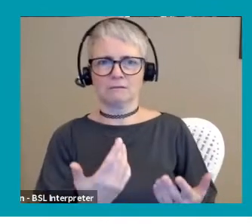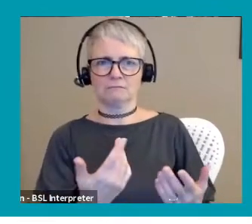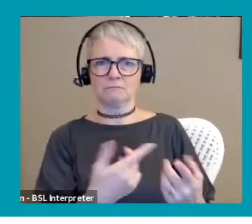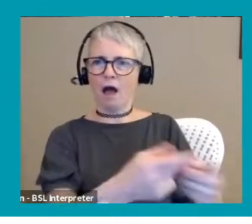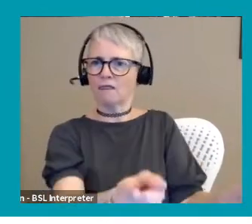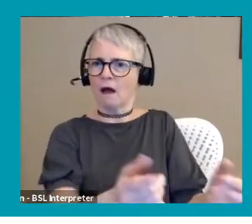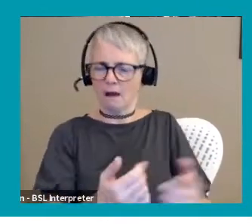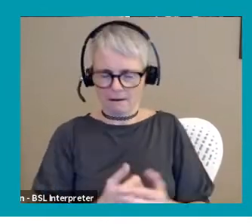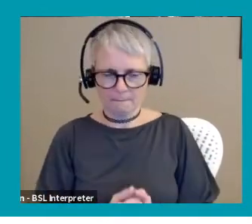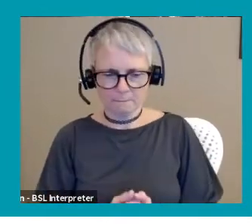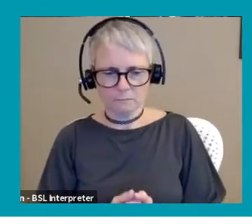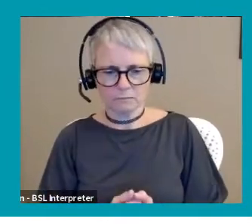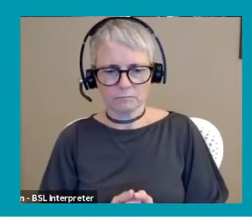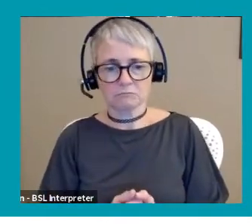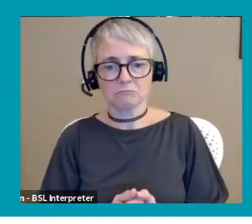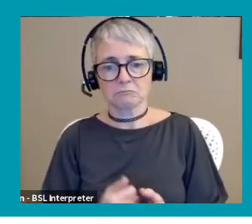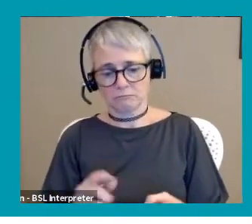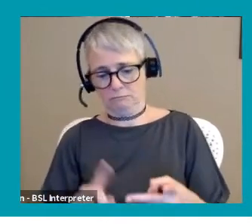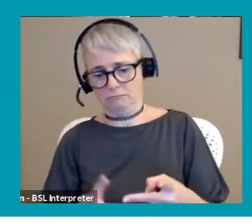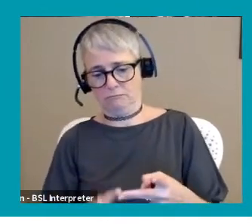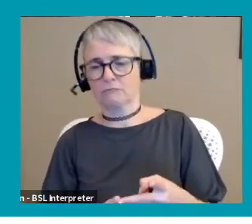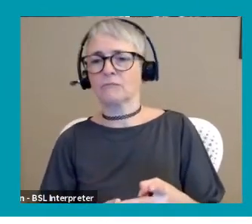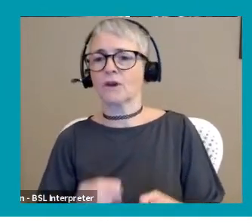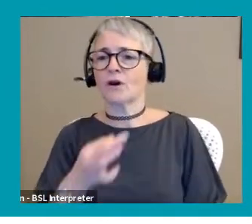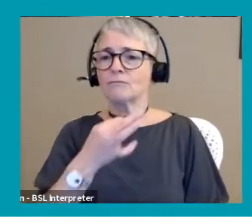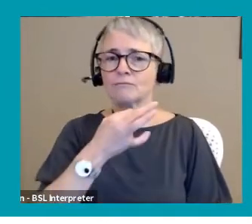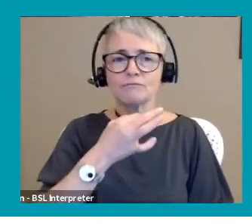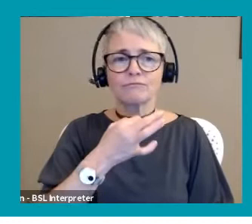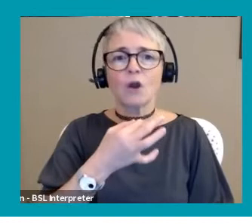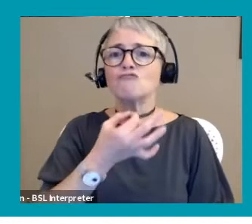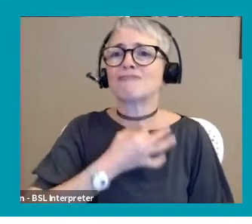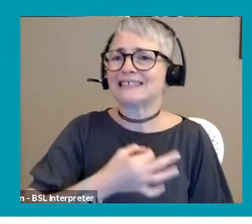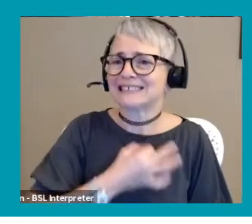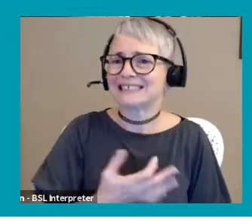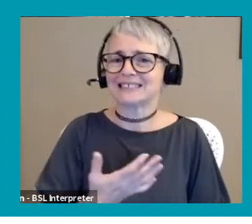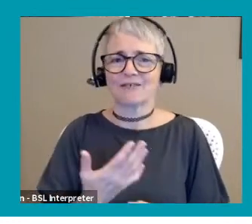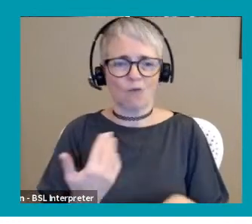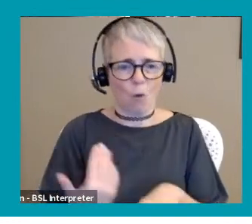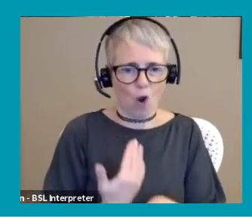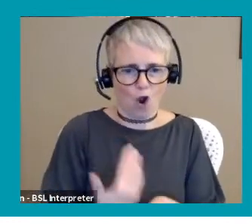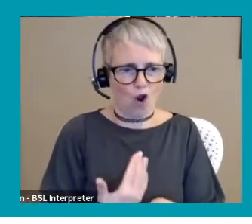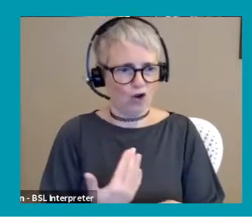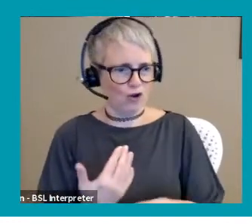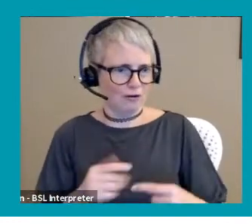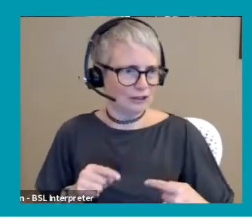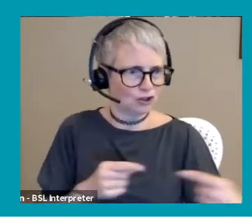Is might be taking risks in your work. Is might be that you want challenge and variety in your work that's really